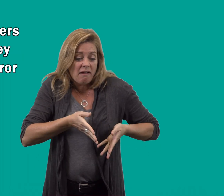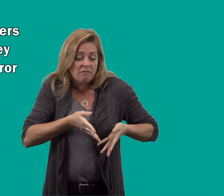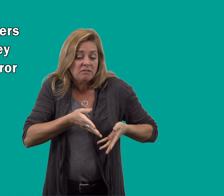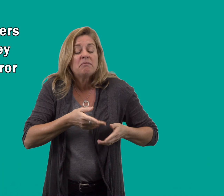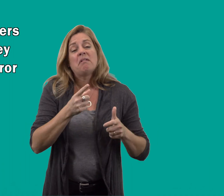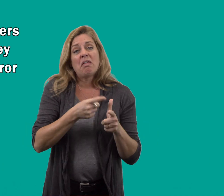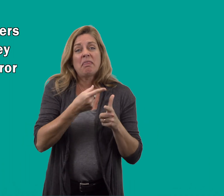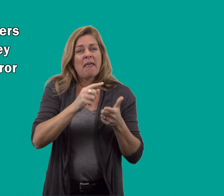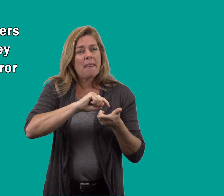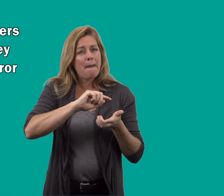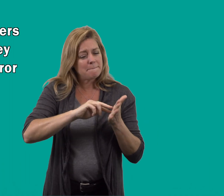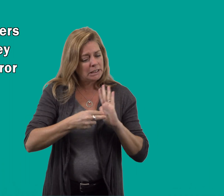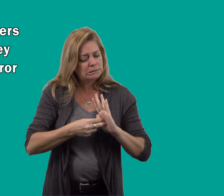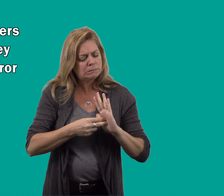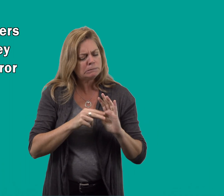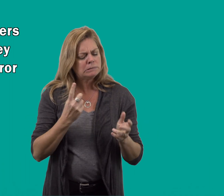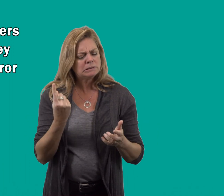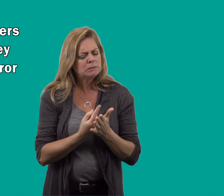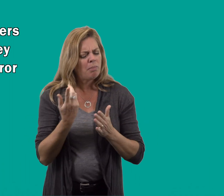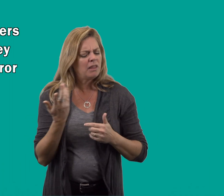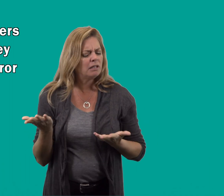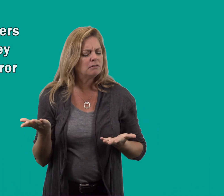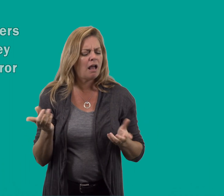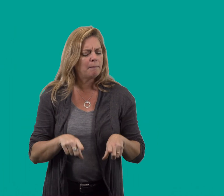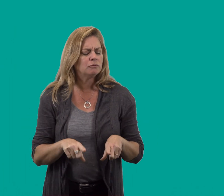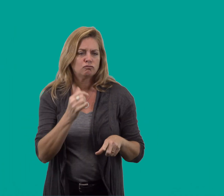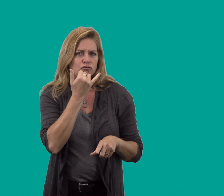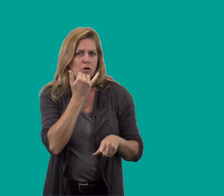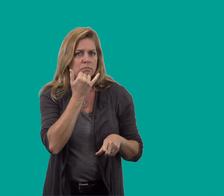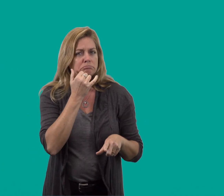there's a few counters left, they know that they had set something up wrong and